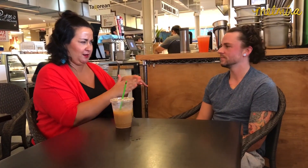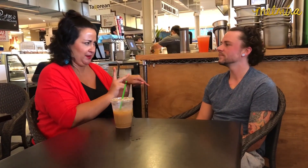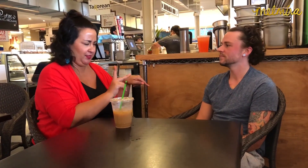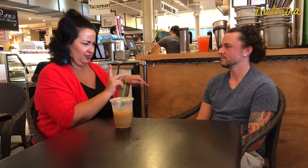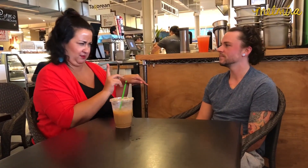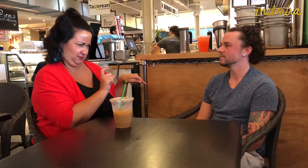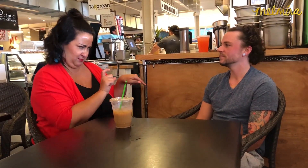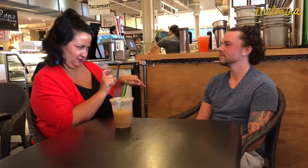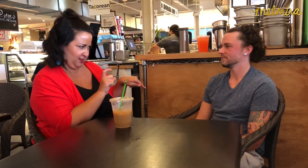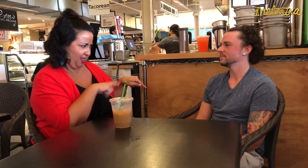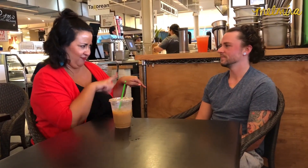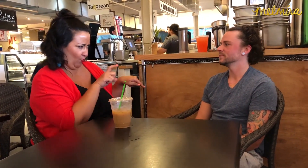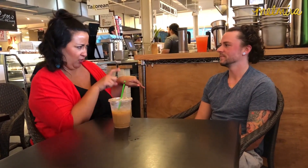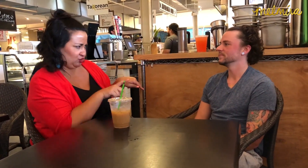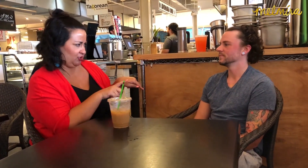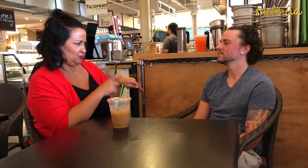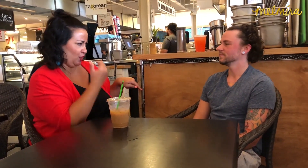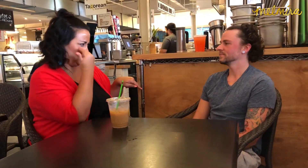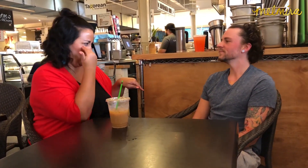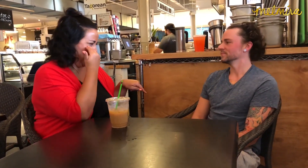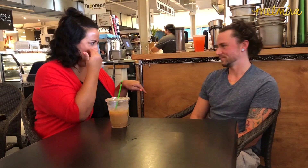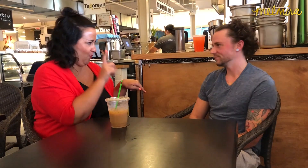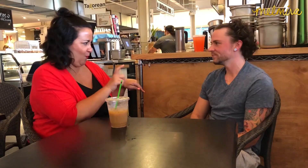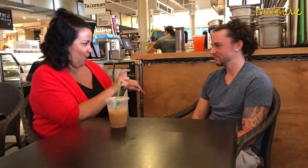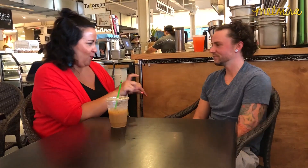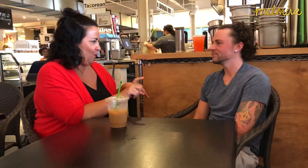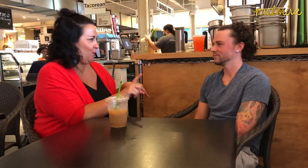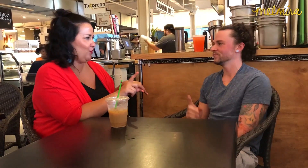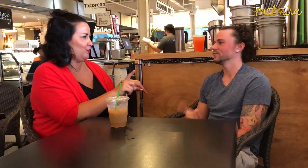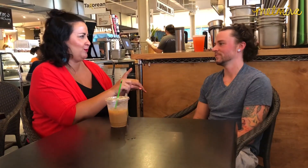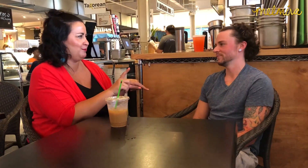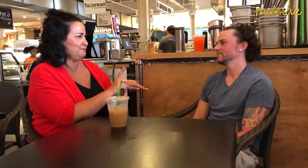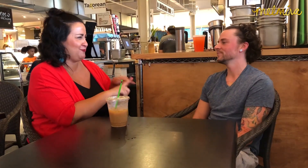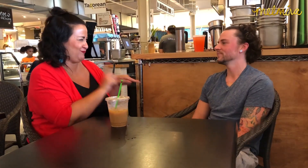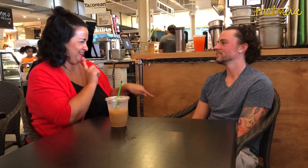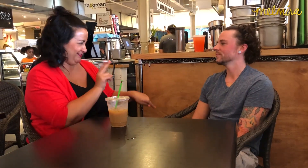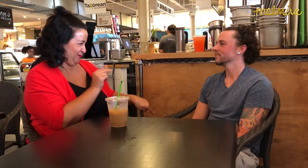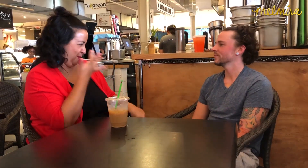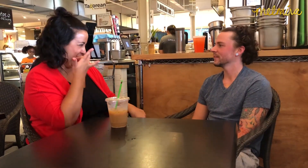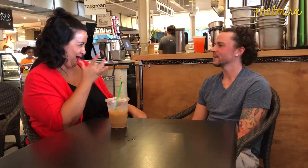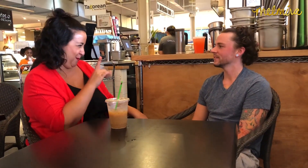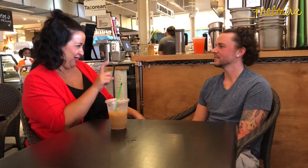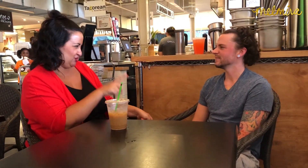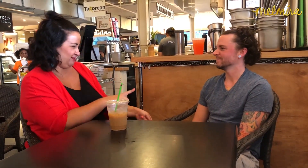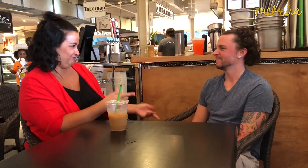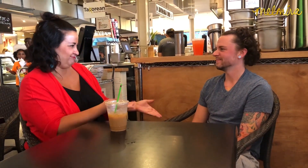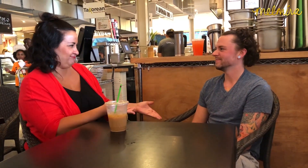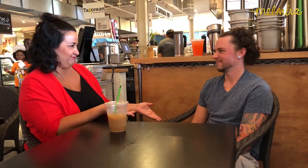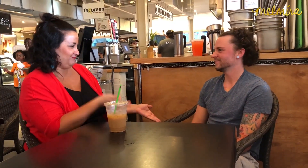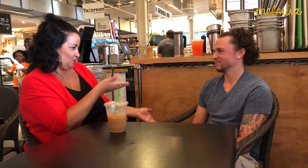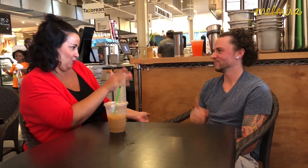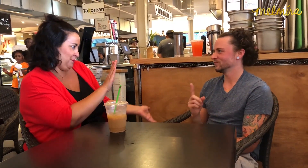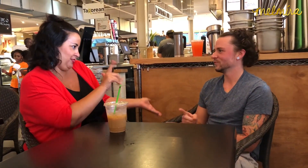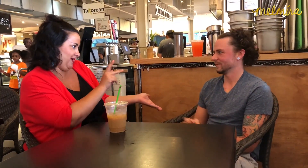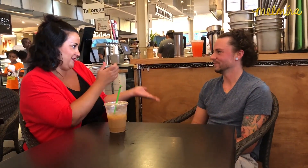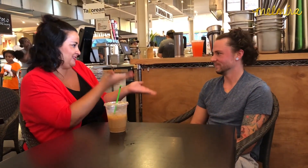When you are somewhere in between, that is when people start to question. But why question?